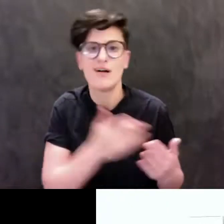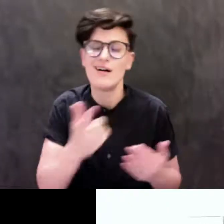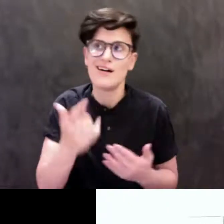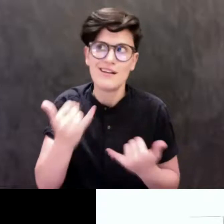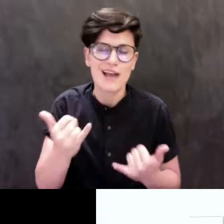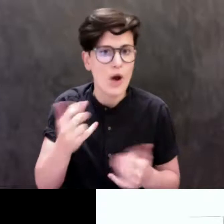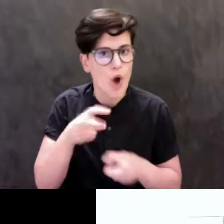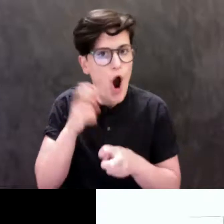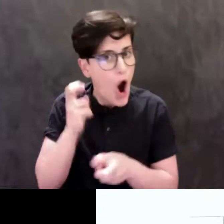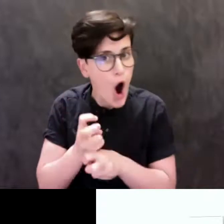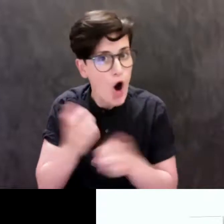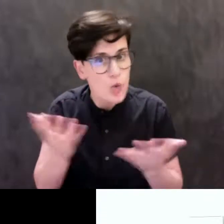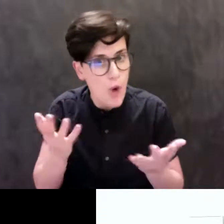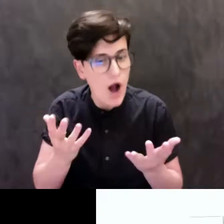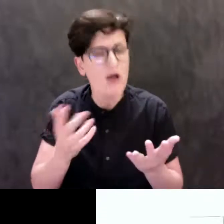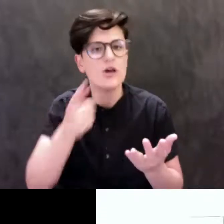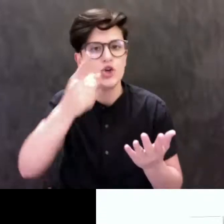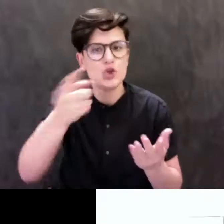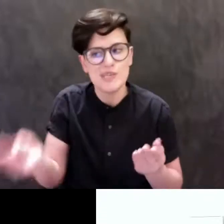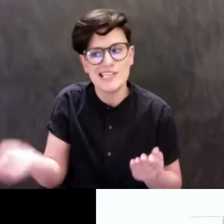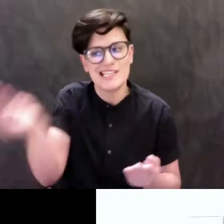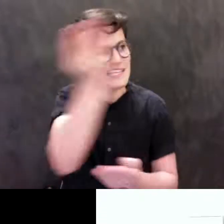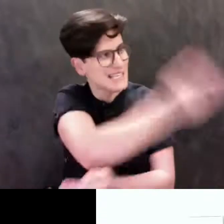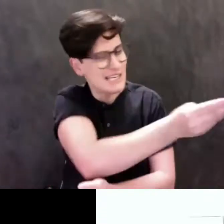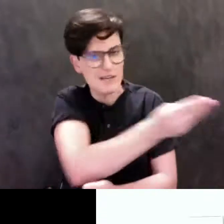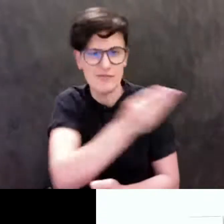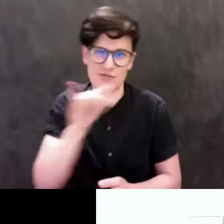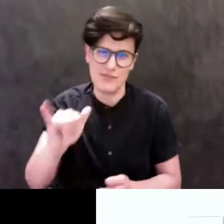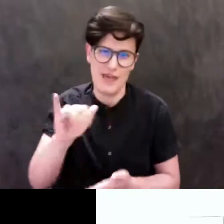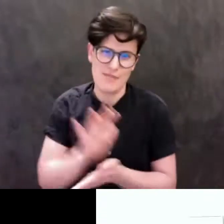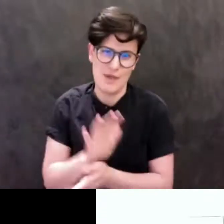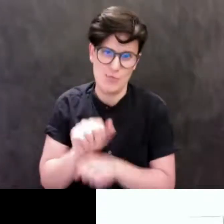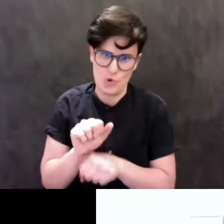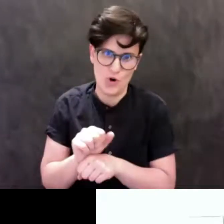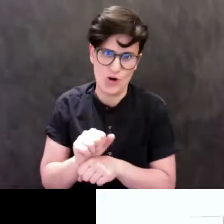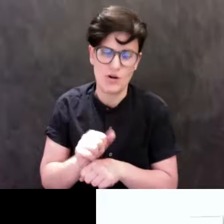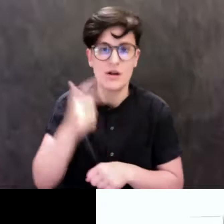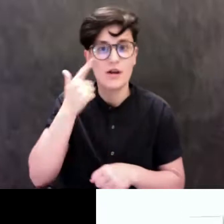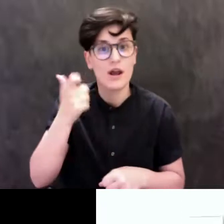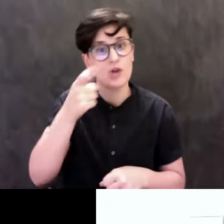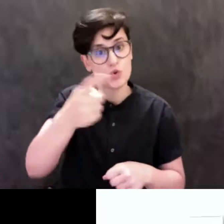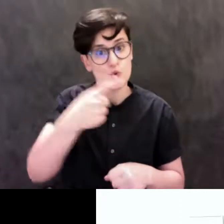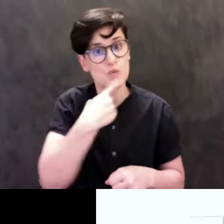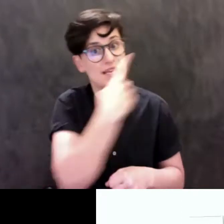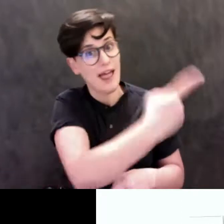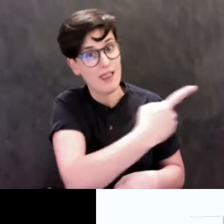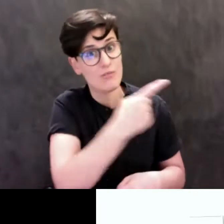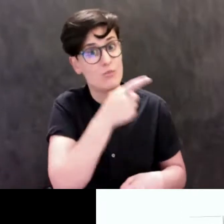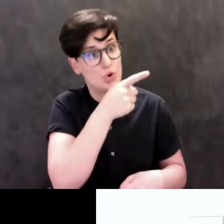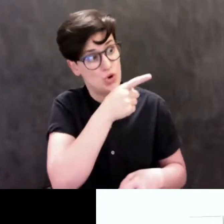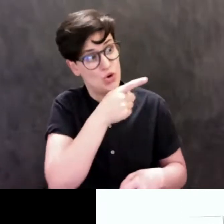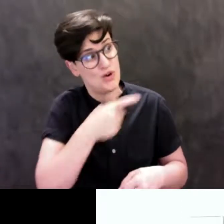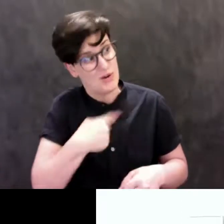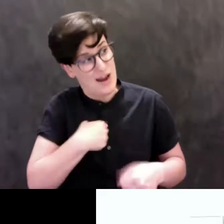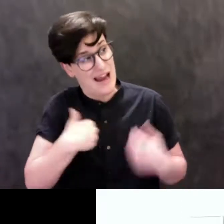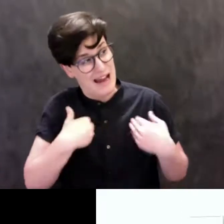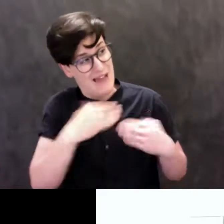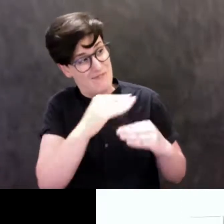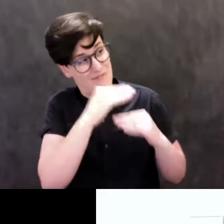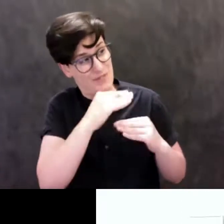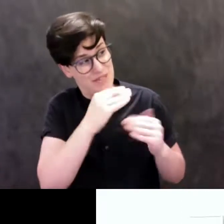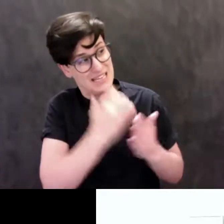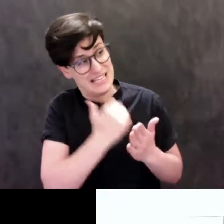Once you tell them that you have limited income, they are supposed to temporarily put you on